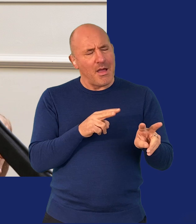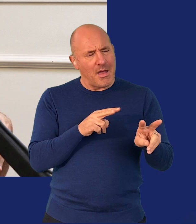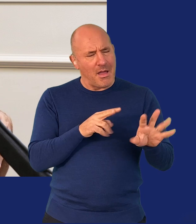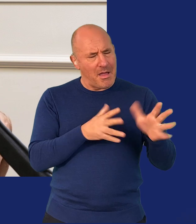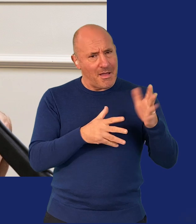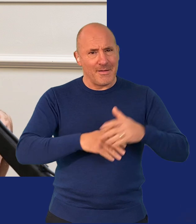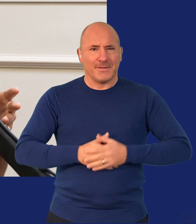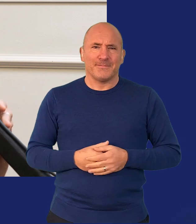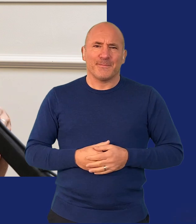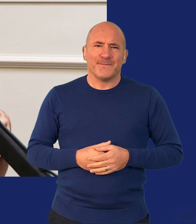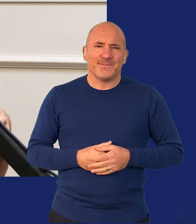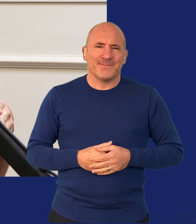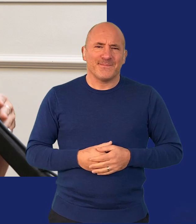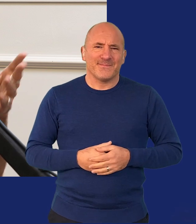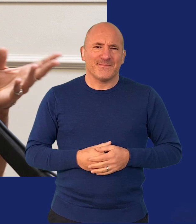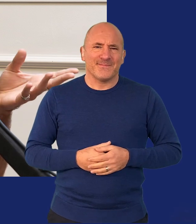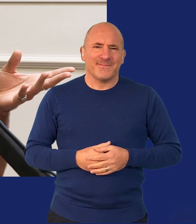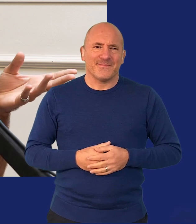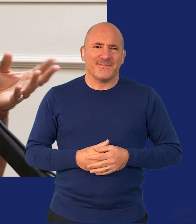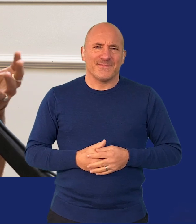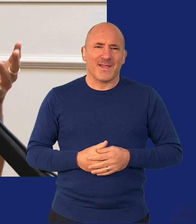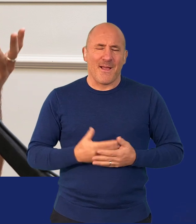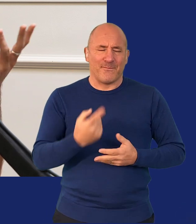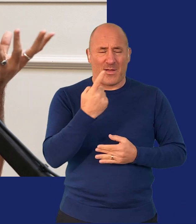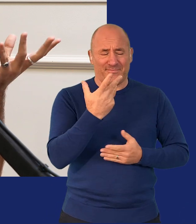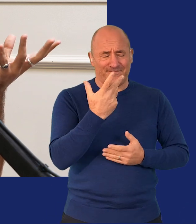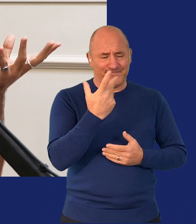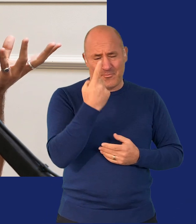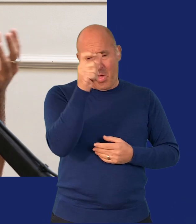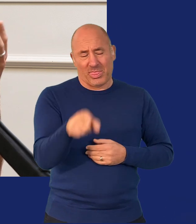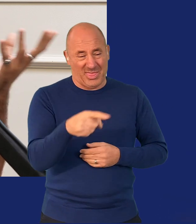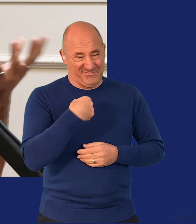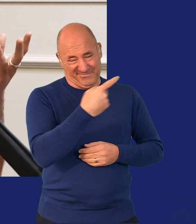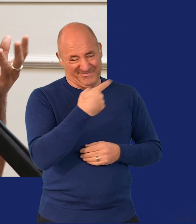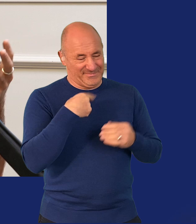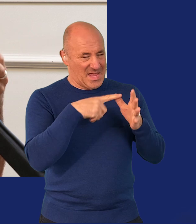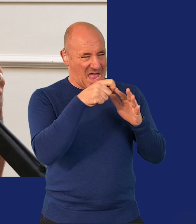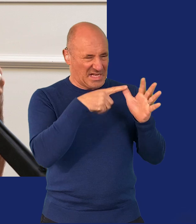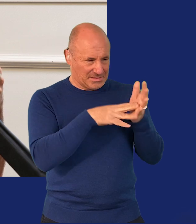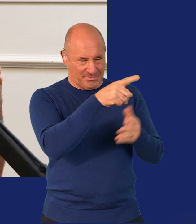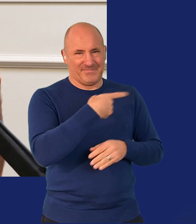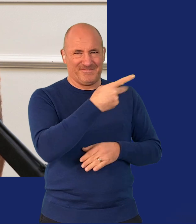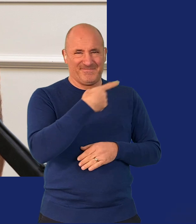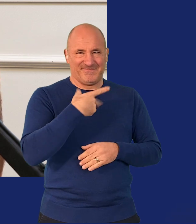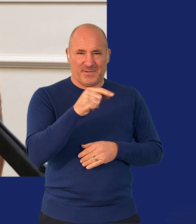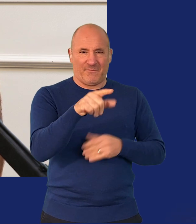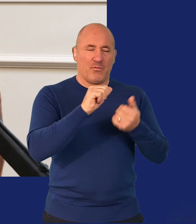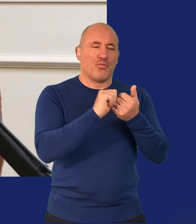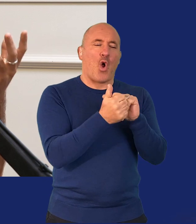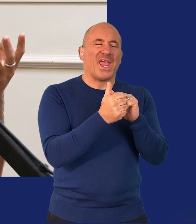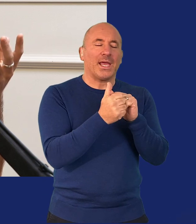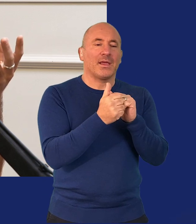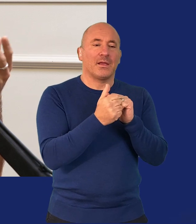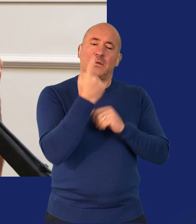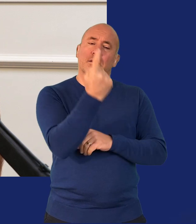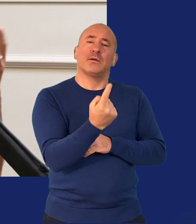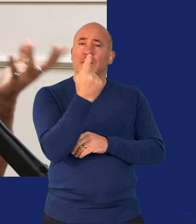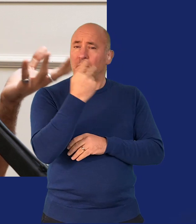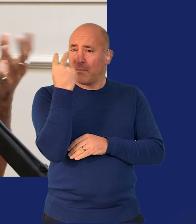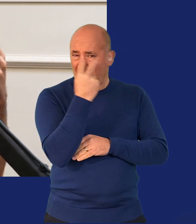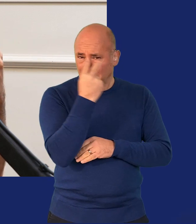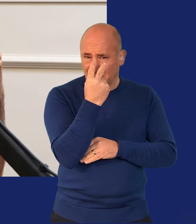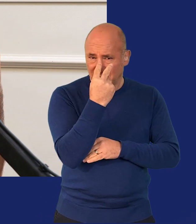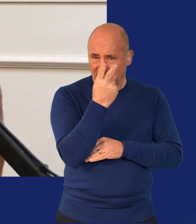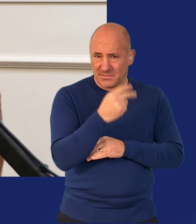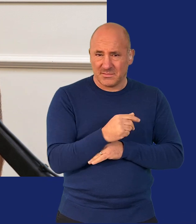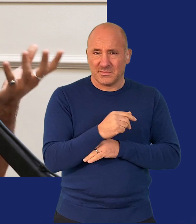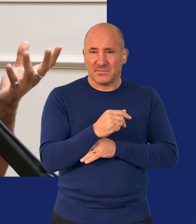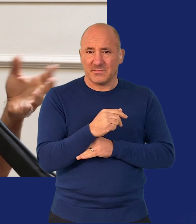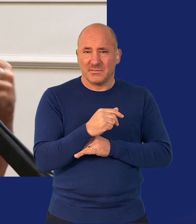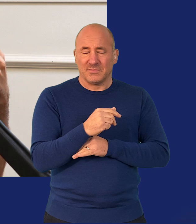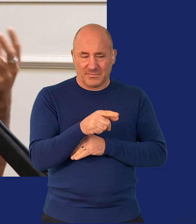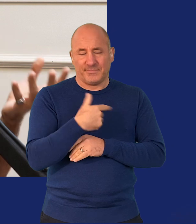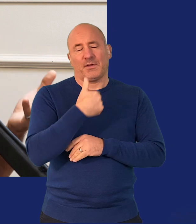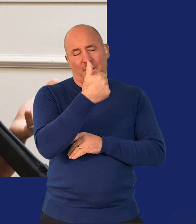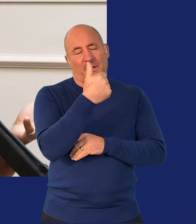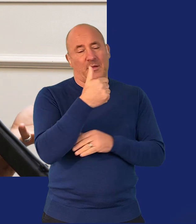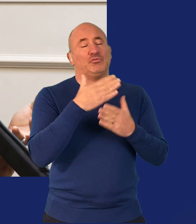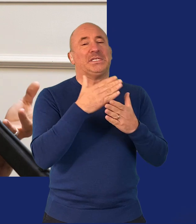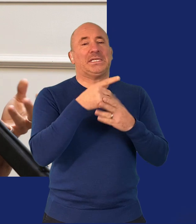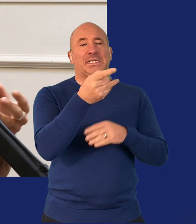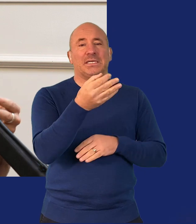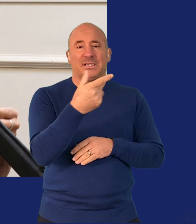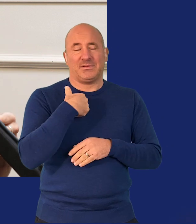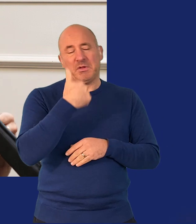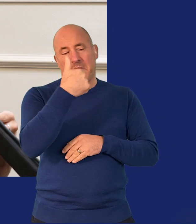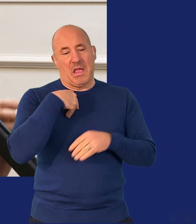So like, um, like a, one of um, like Adam and I, uh, we have a colleague that's